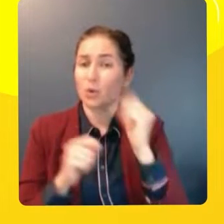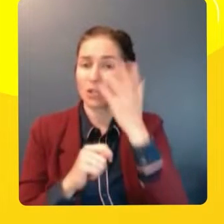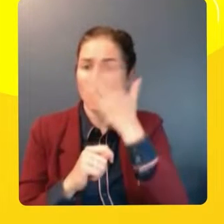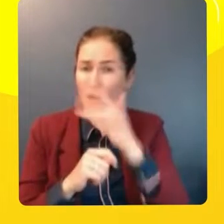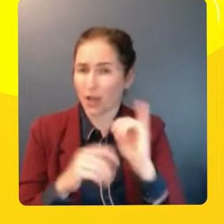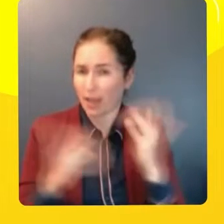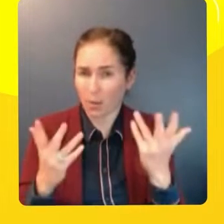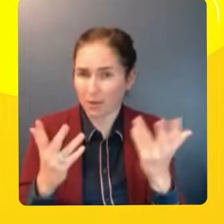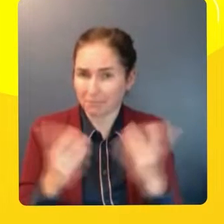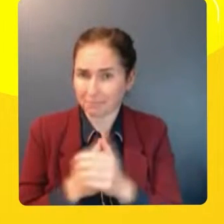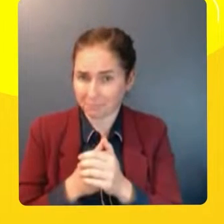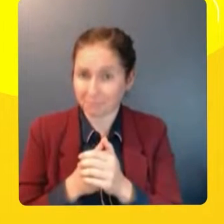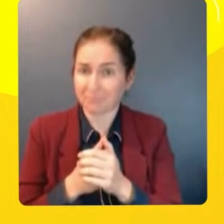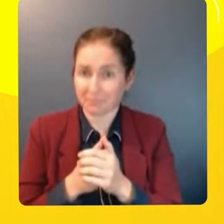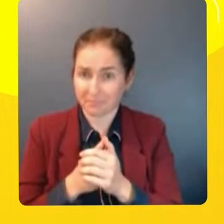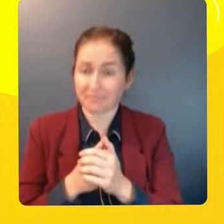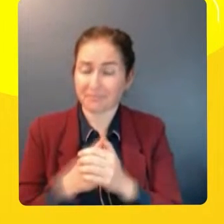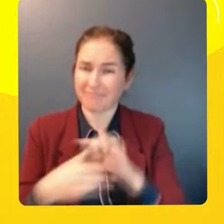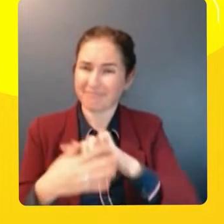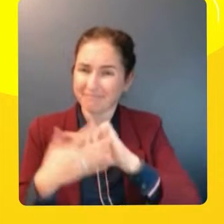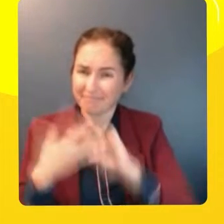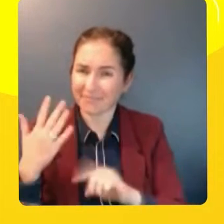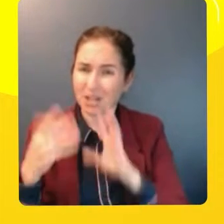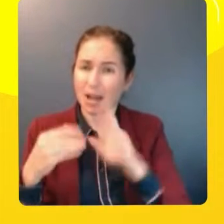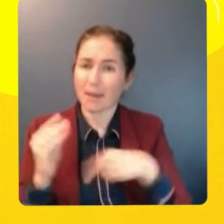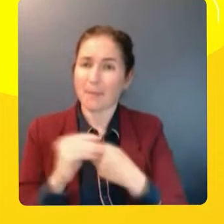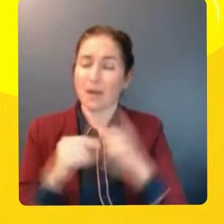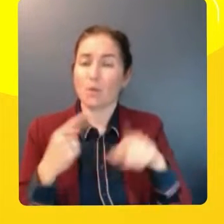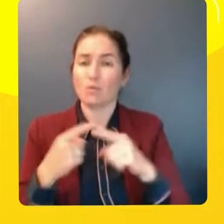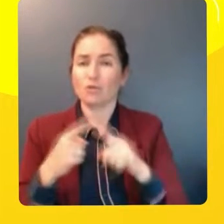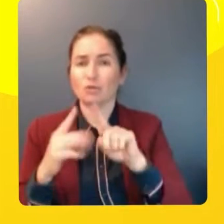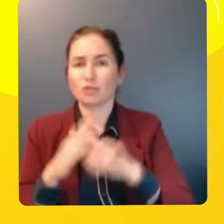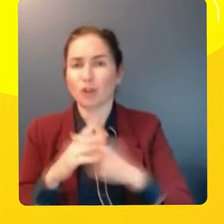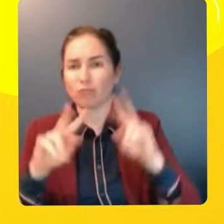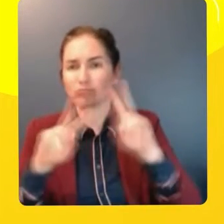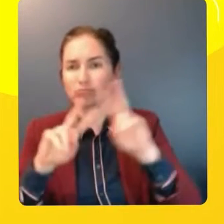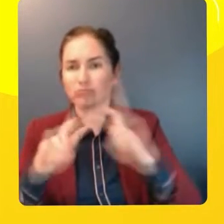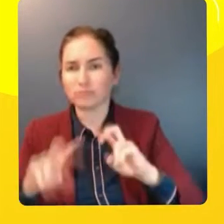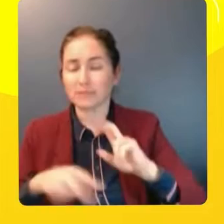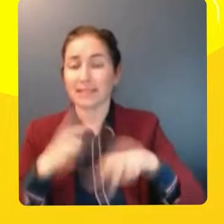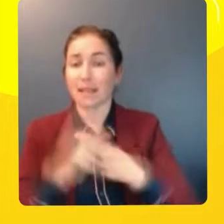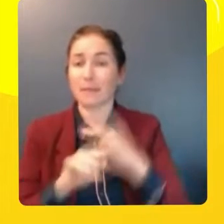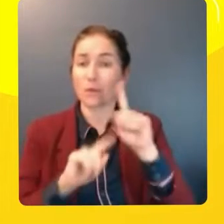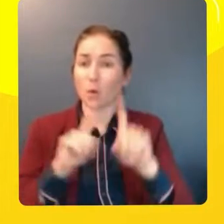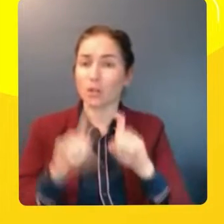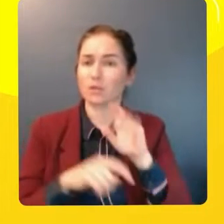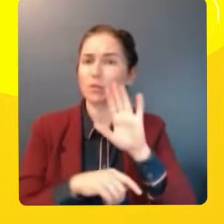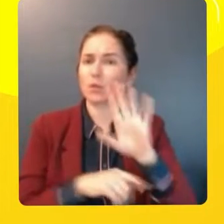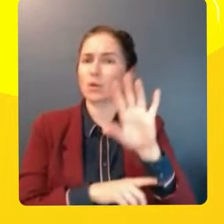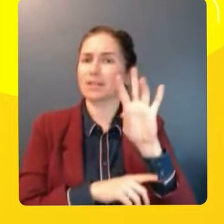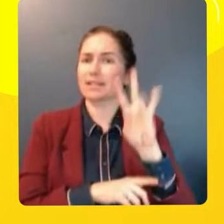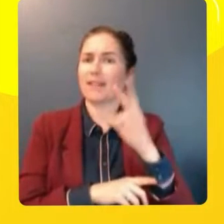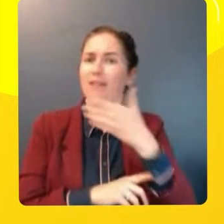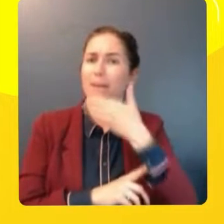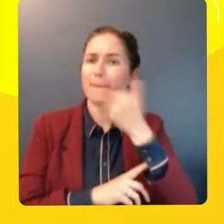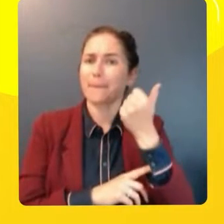This is what we're talking about. When you start looking at these types of questions, What do your seven best friends look like?